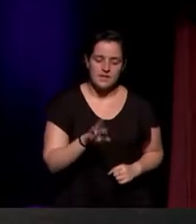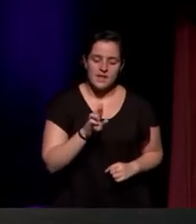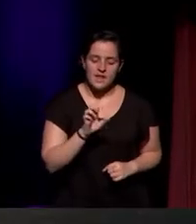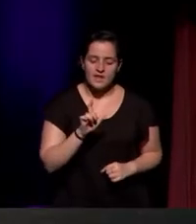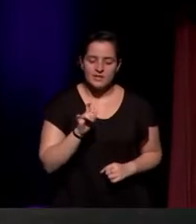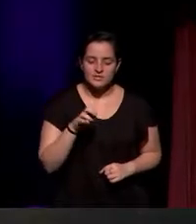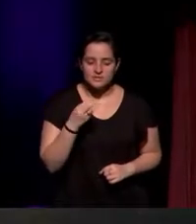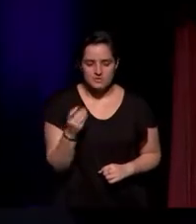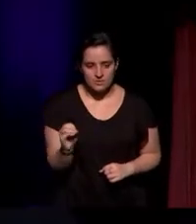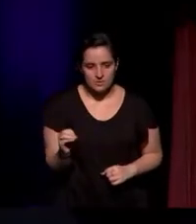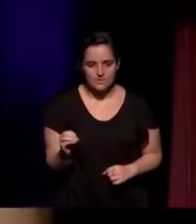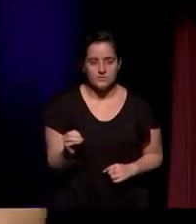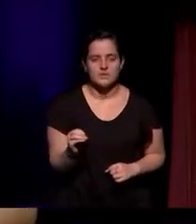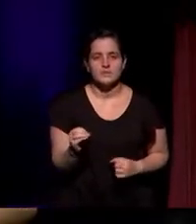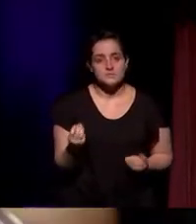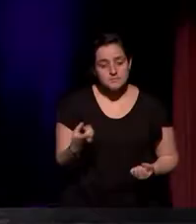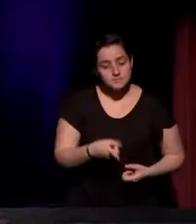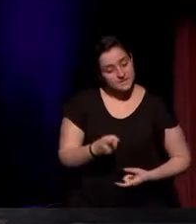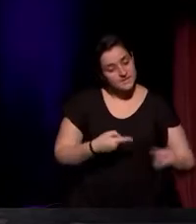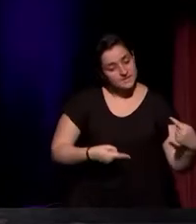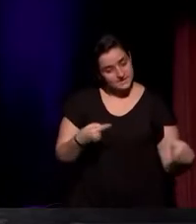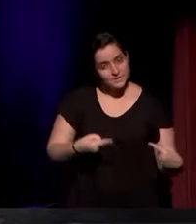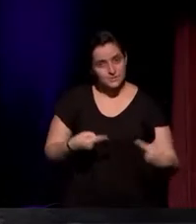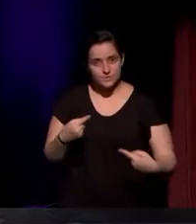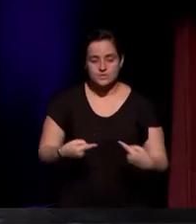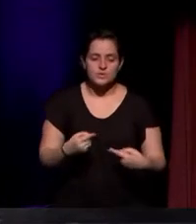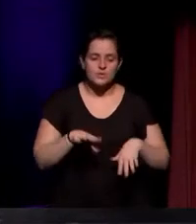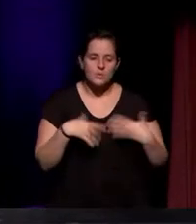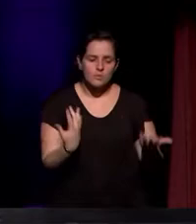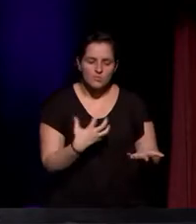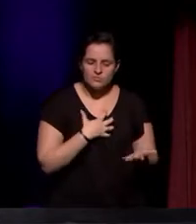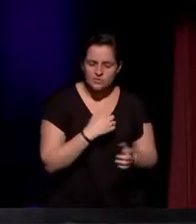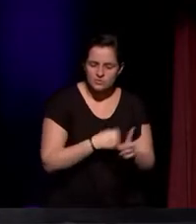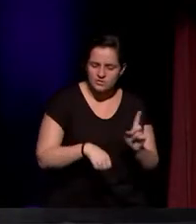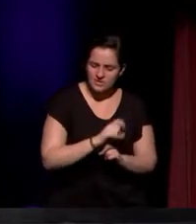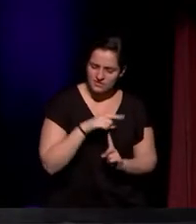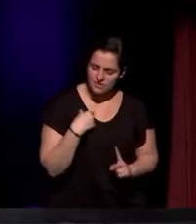And in these regions, it was discussed what kind of society we want here, we want to reproduce